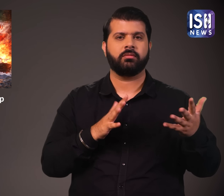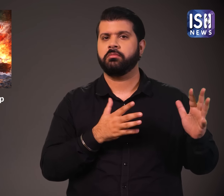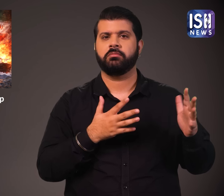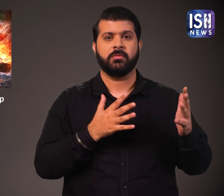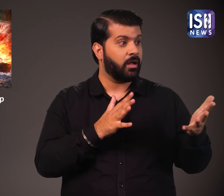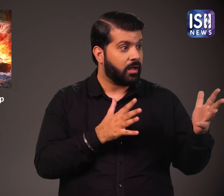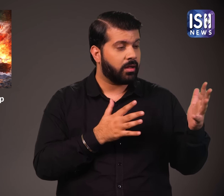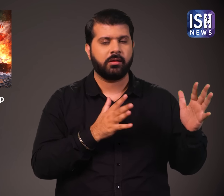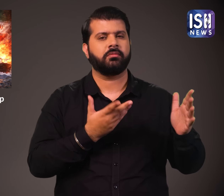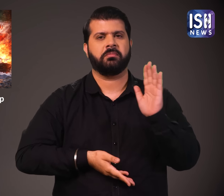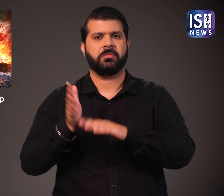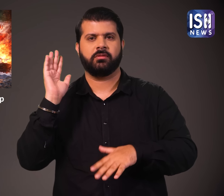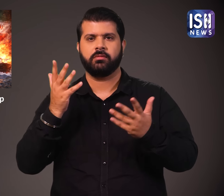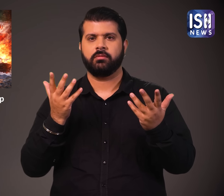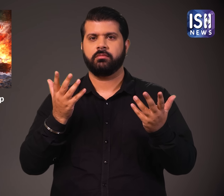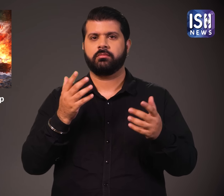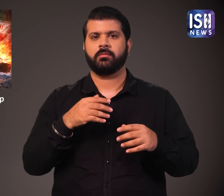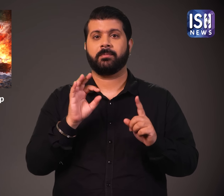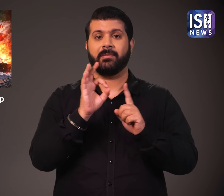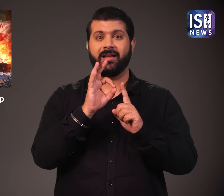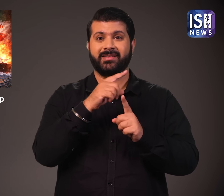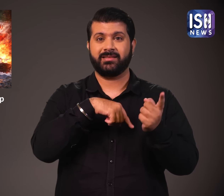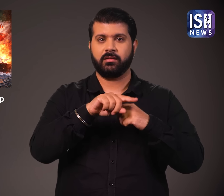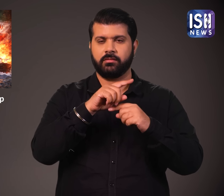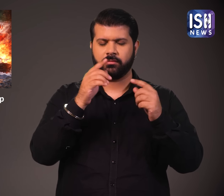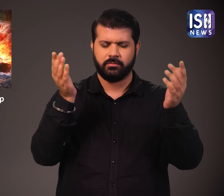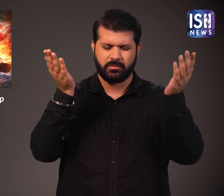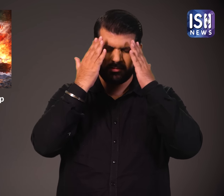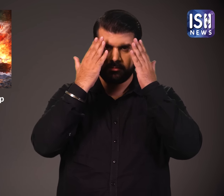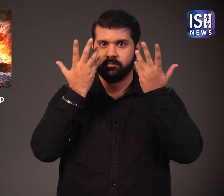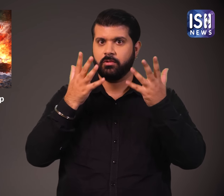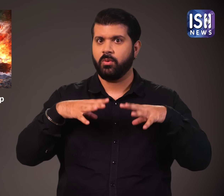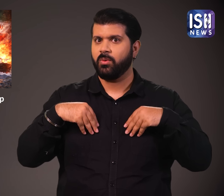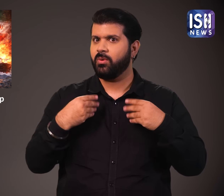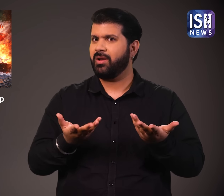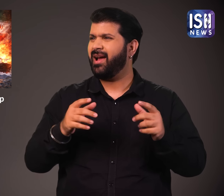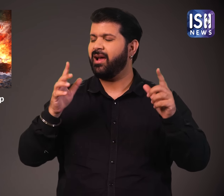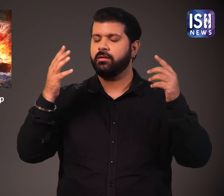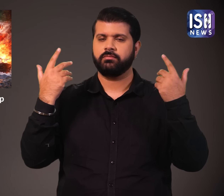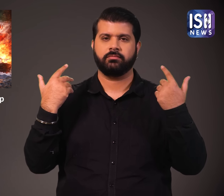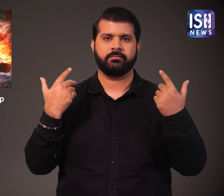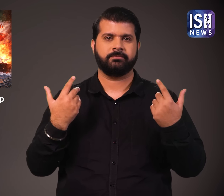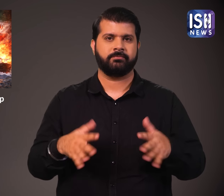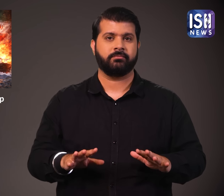Because of this refusal, the U.S. delegation left the talks. Pakistan had spent a large amount of money to host this meeting.